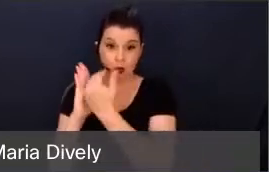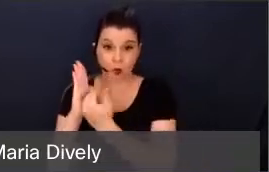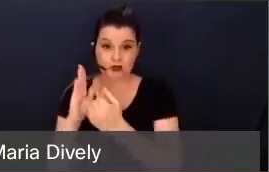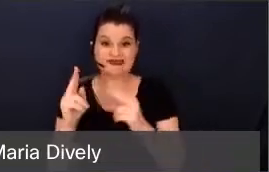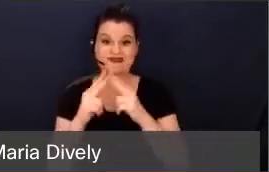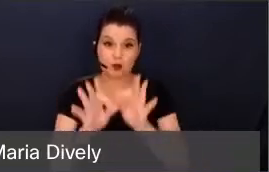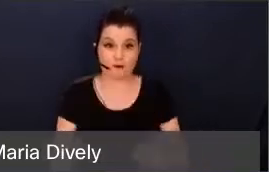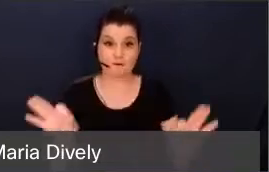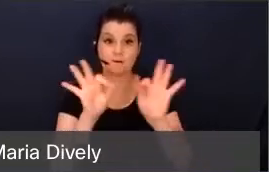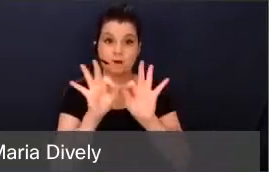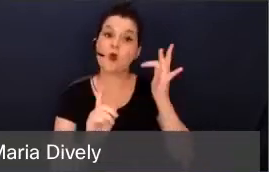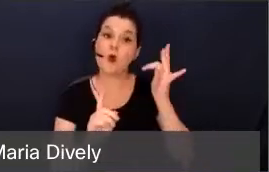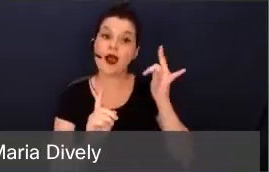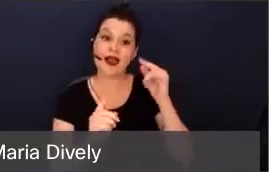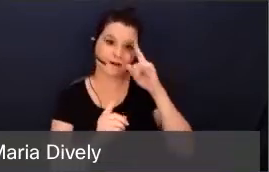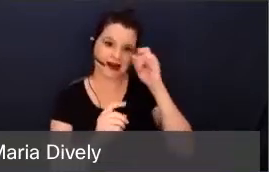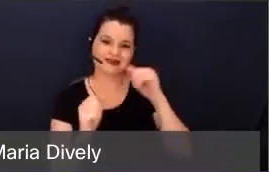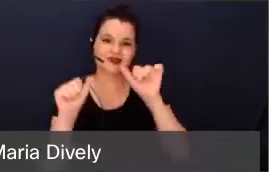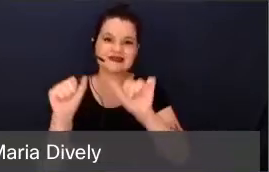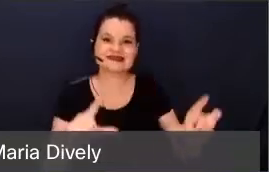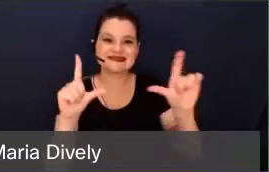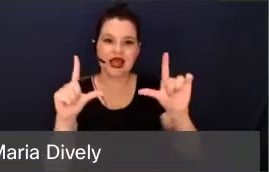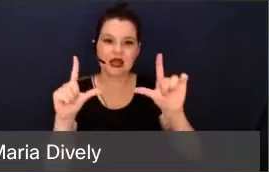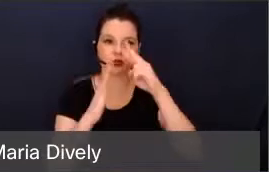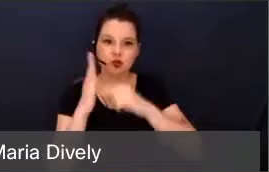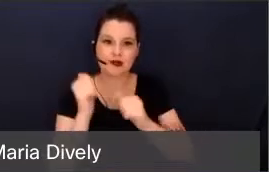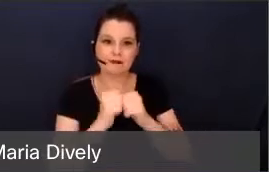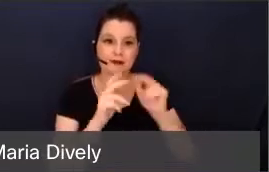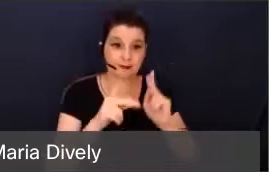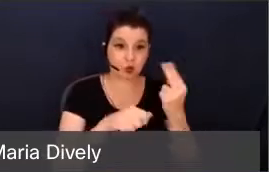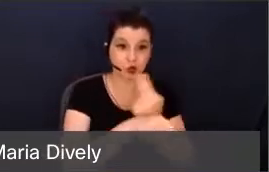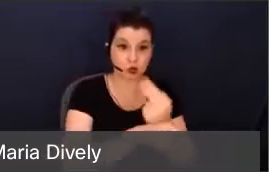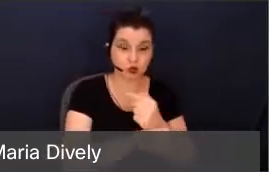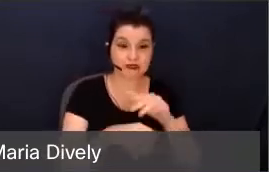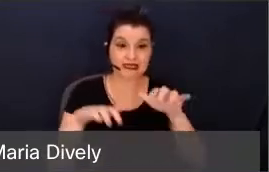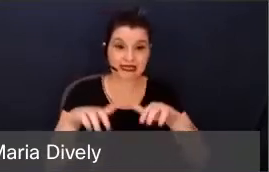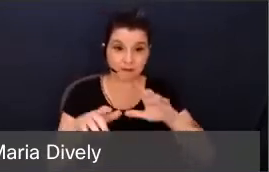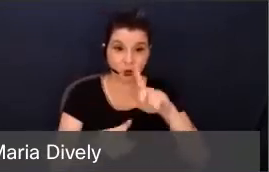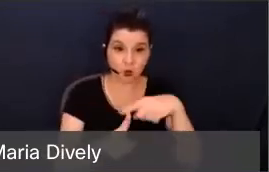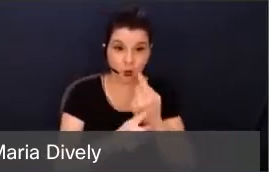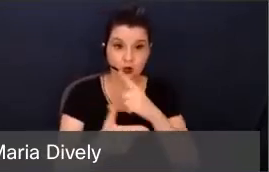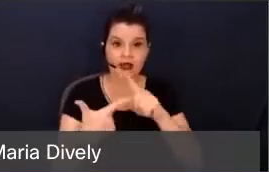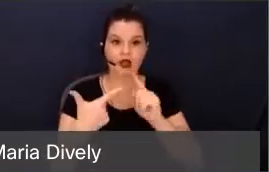important because this is the way the slide will be read by people who are using keyboard only or screen readers.